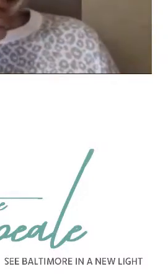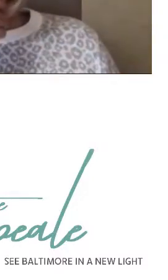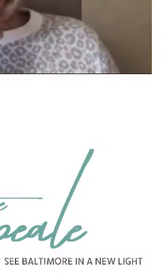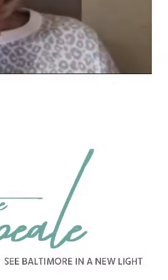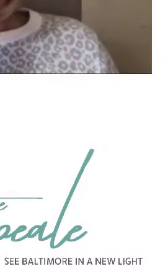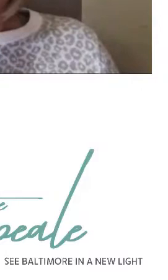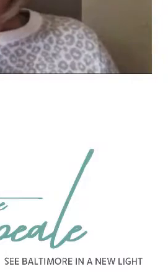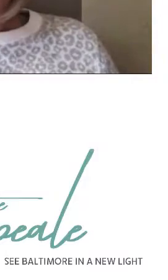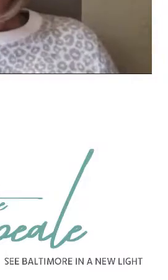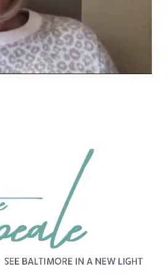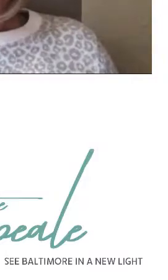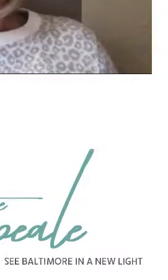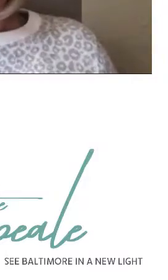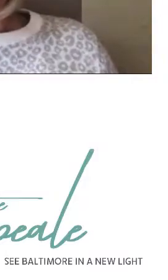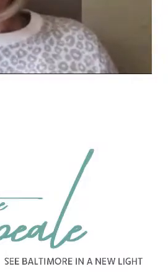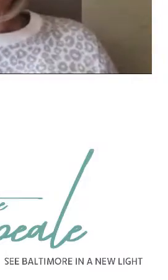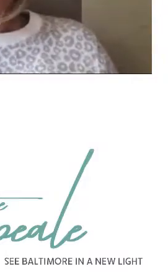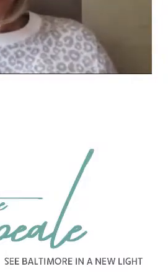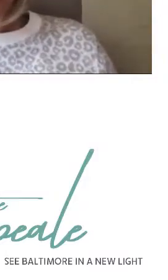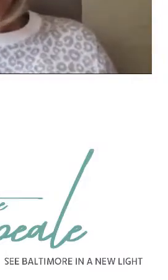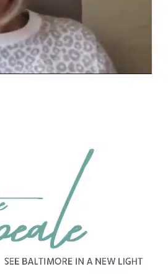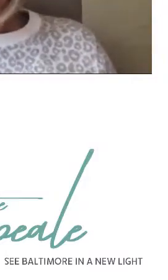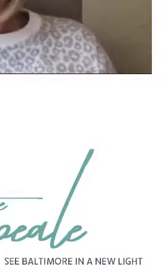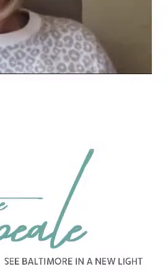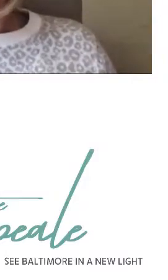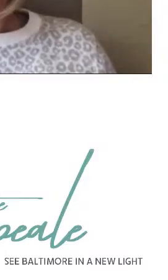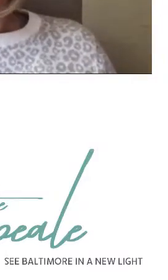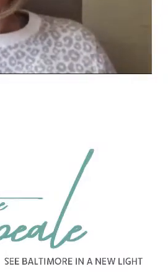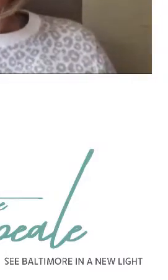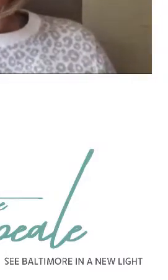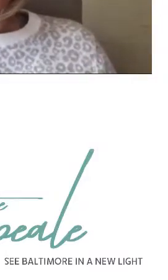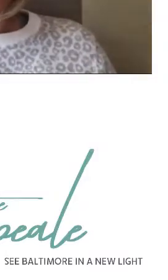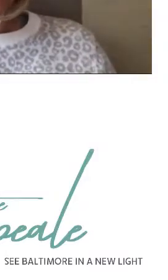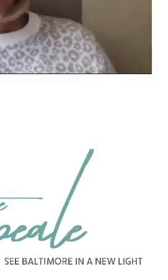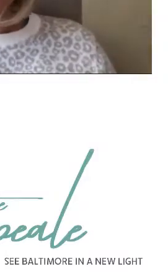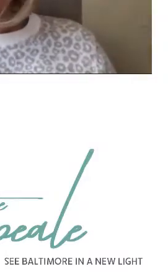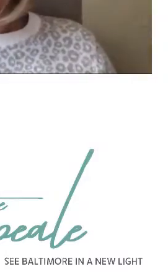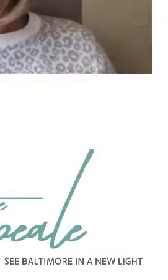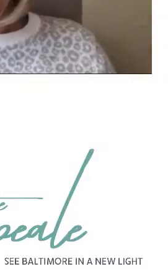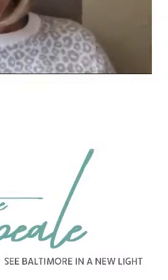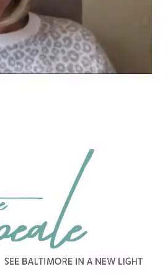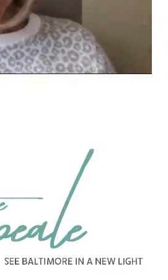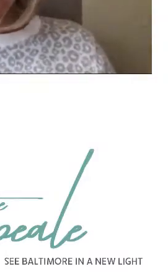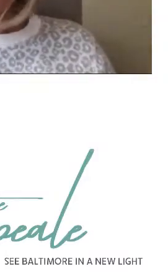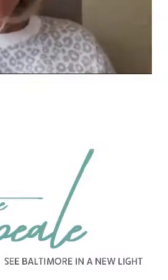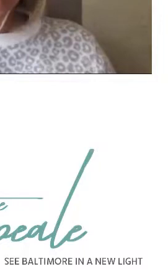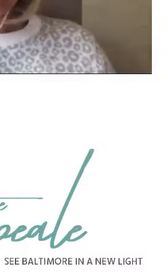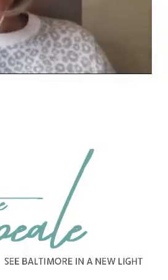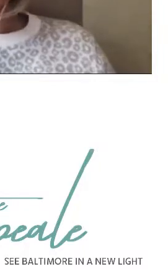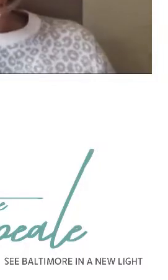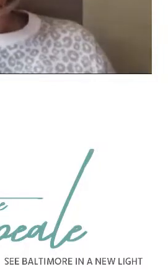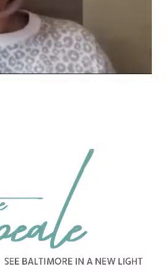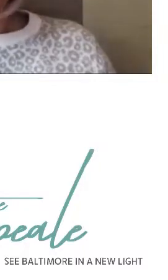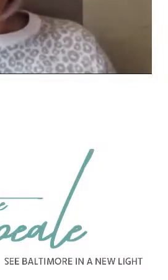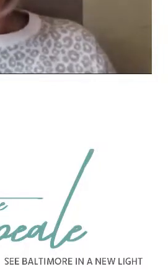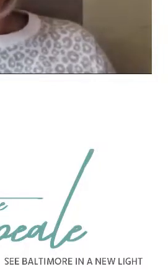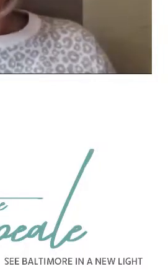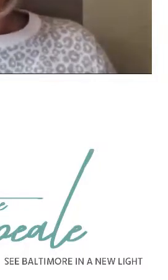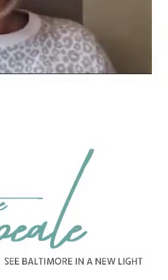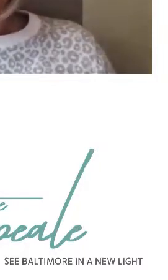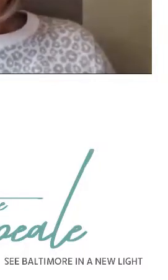That's one of the most violent acts, as Ta-Nehisi Coates says.